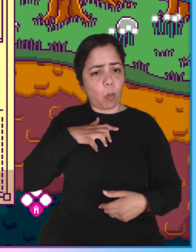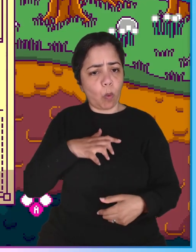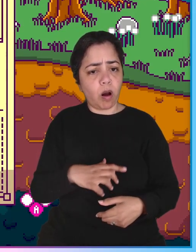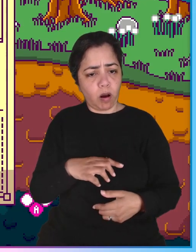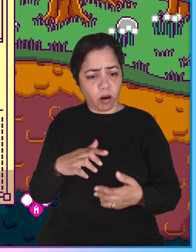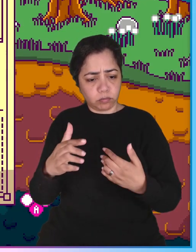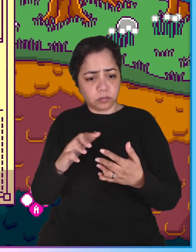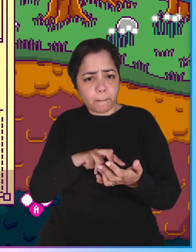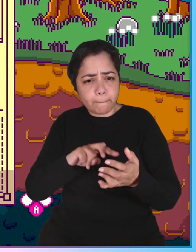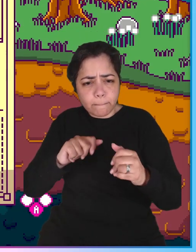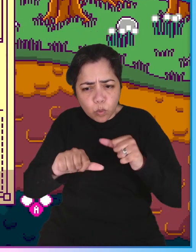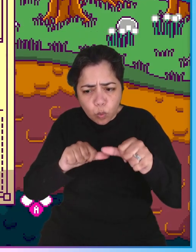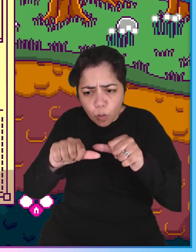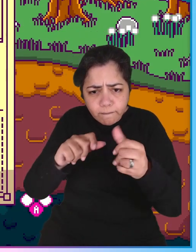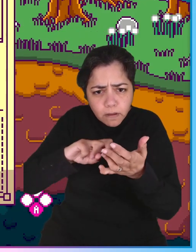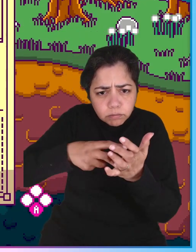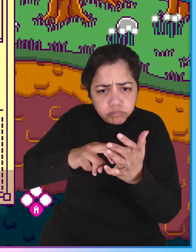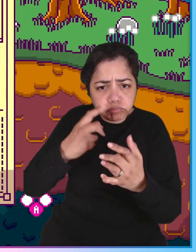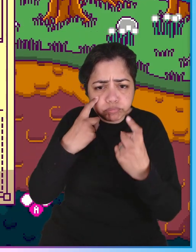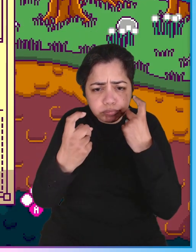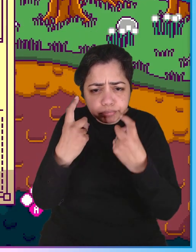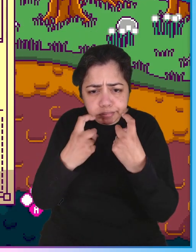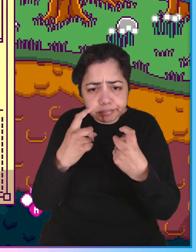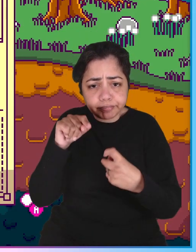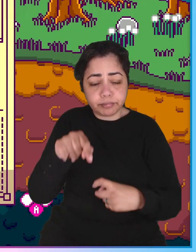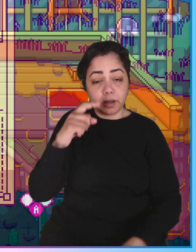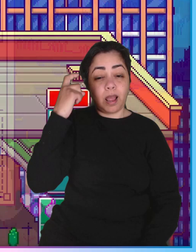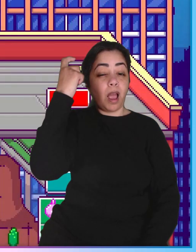when you finish a level, and reward you with fewer heart coins